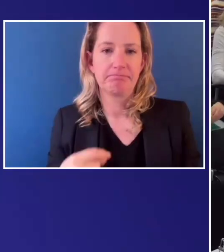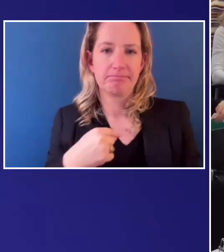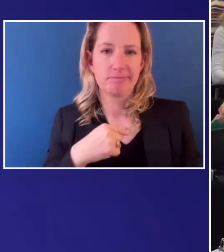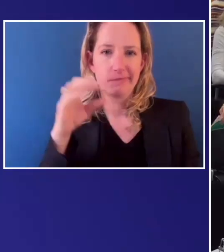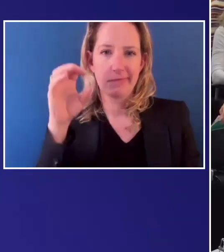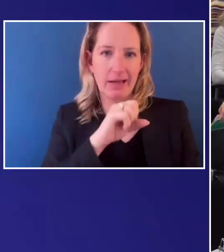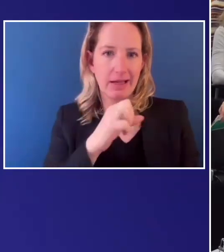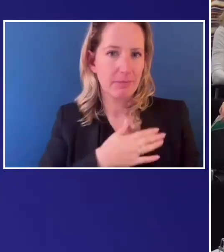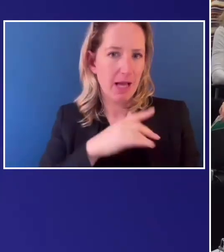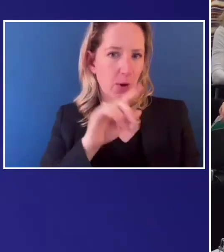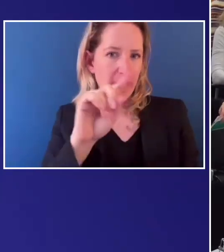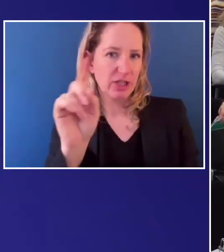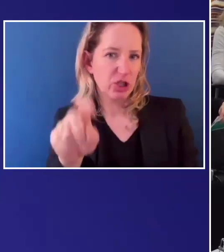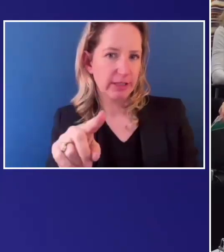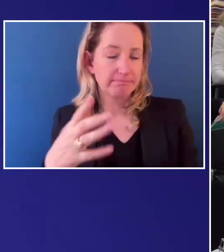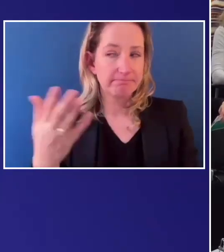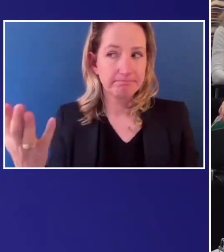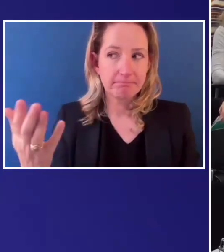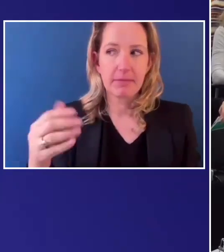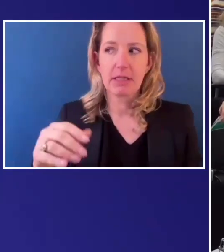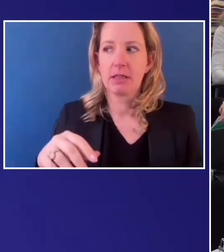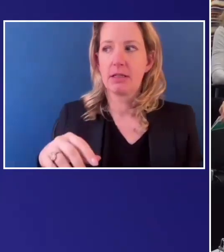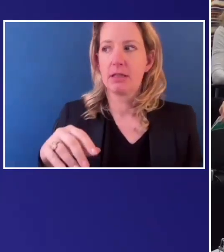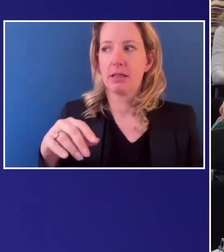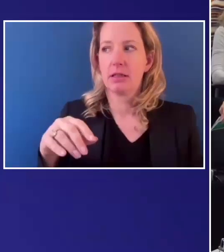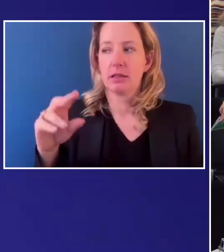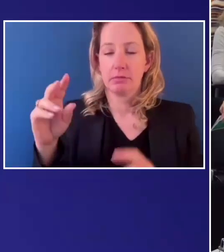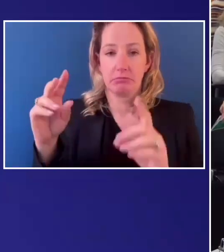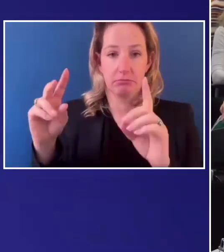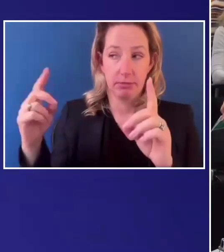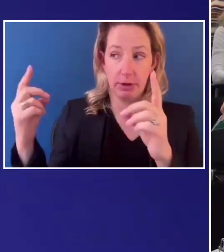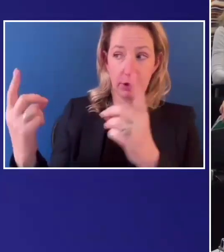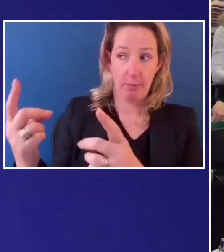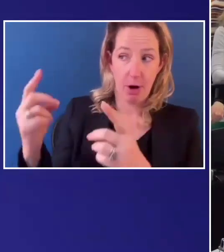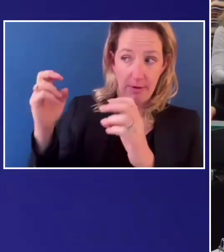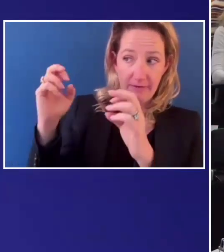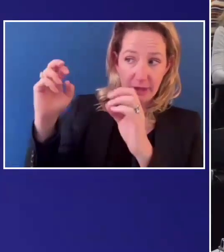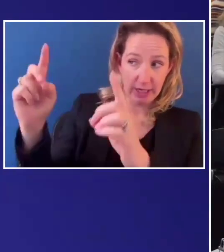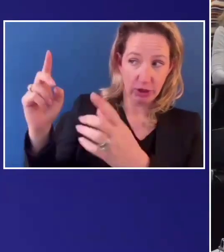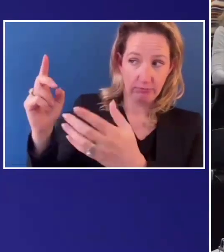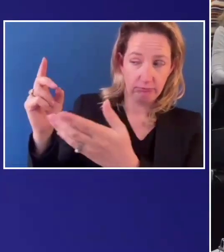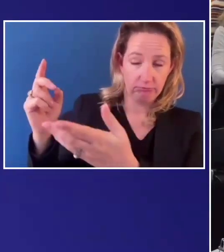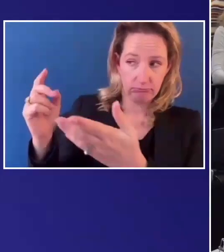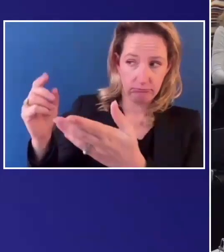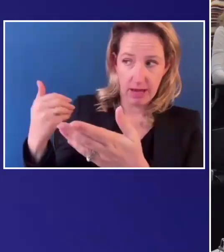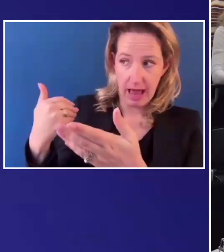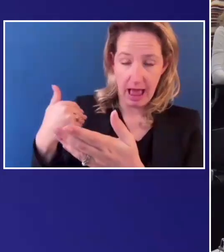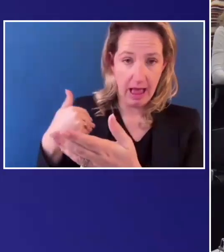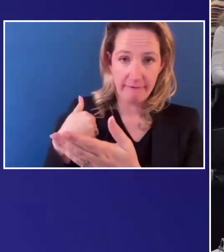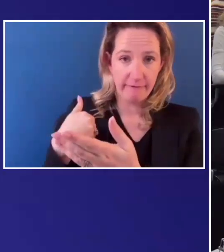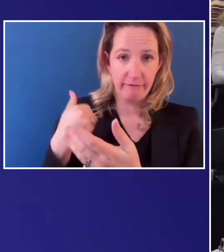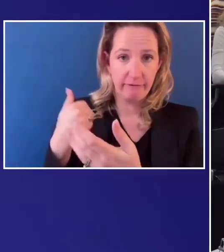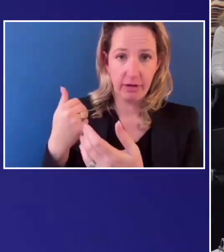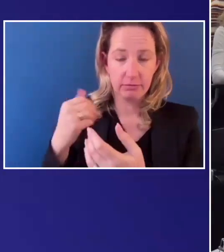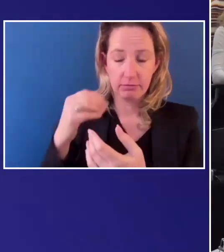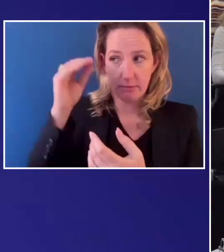is, is the Department making any progress towards or has a position on showing the